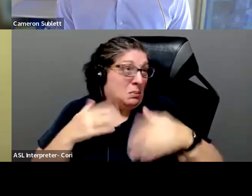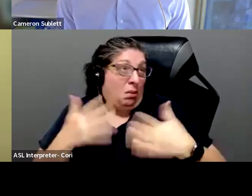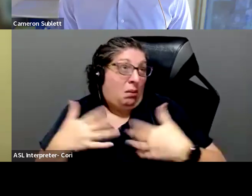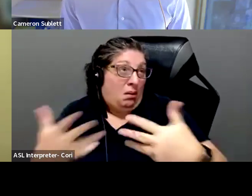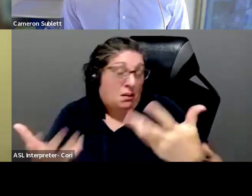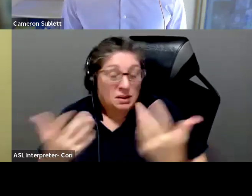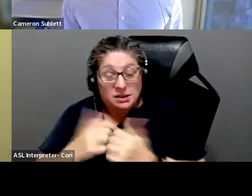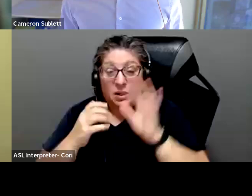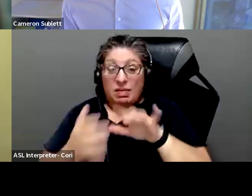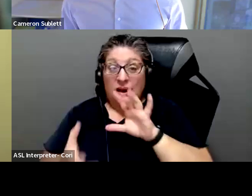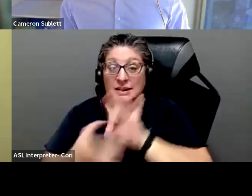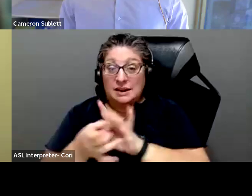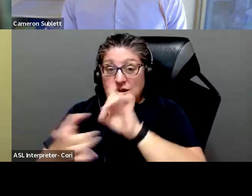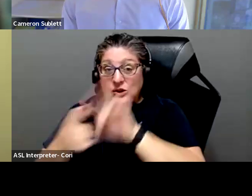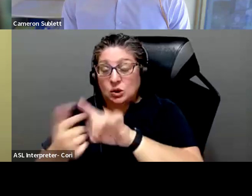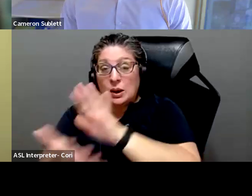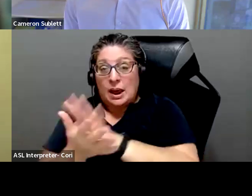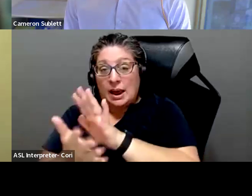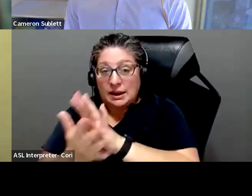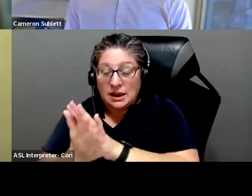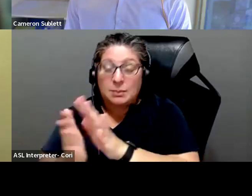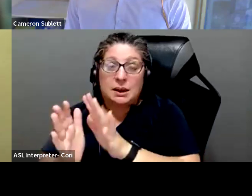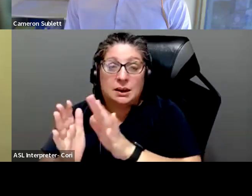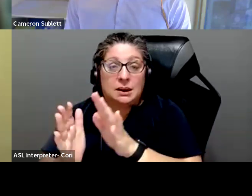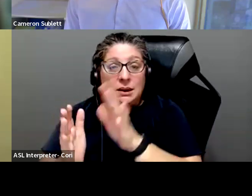And so that connects to the academic literature around